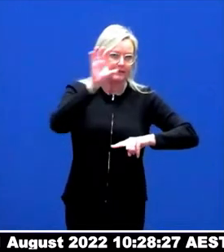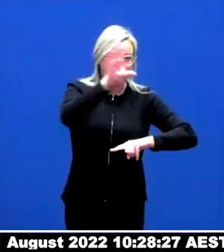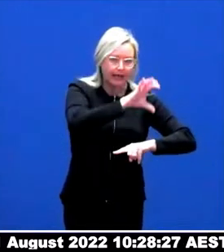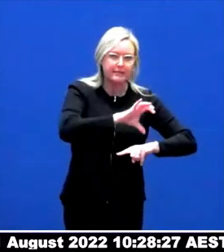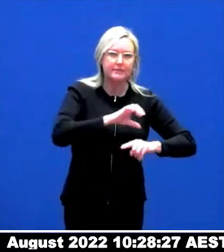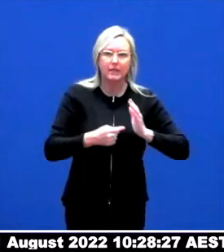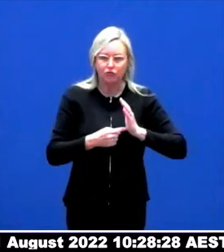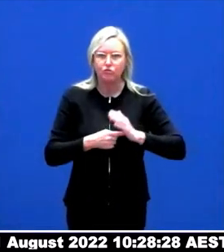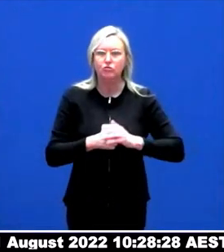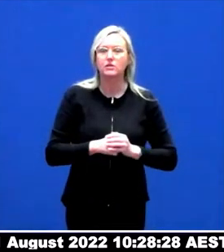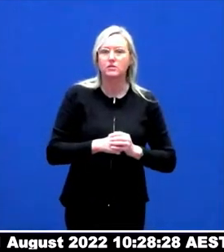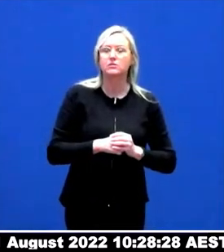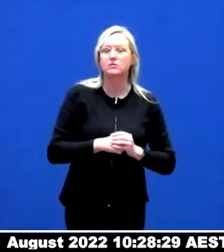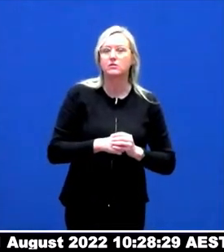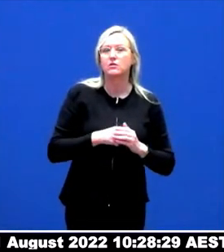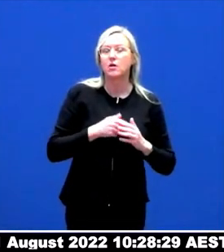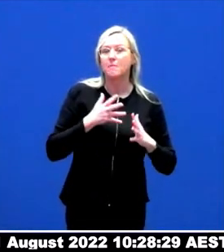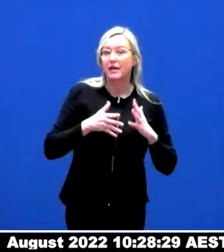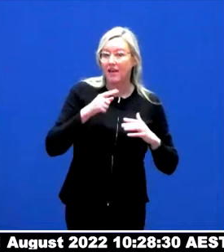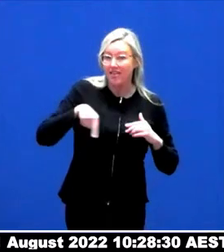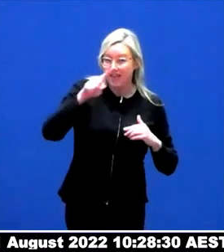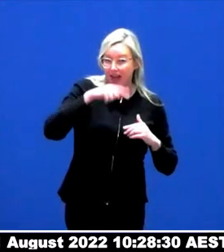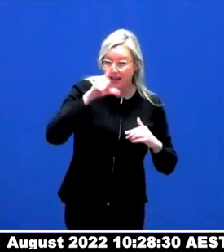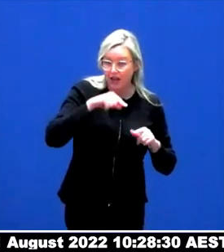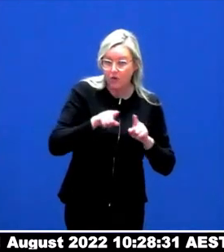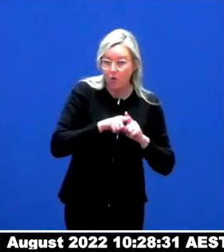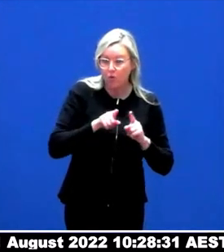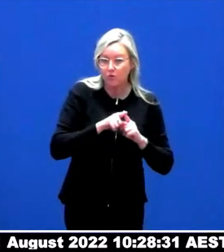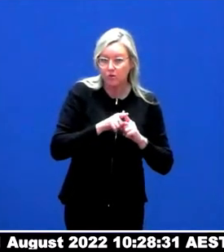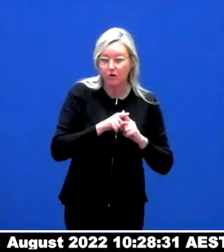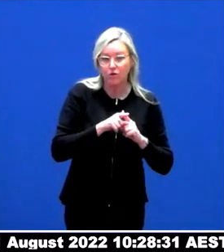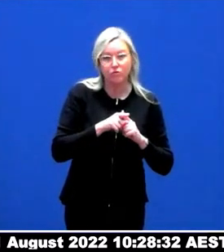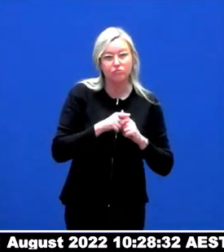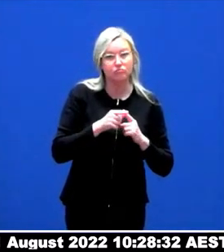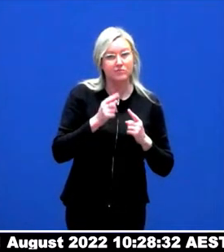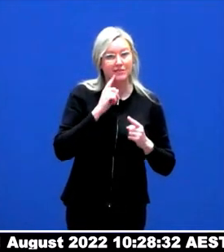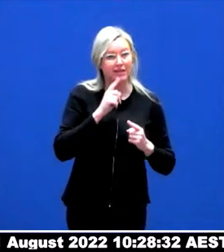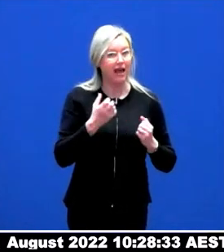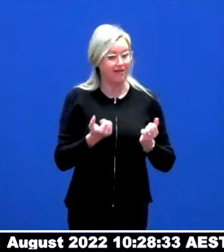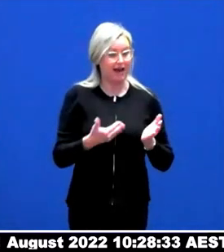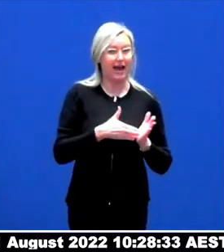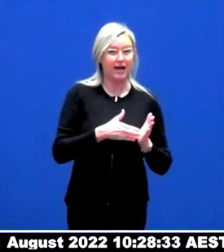that, under the Agreement, the states and territories can also identify additional priority homelessness cohorts?